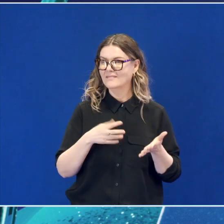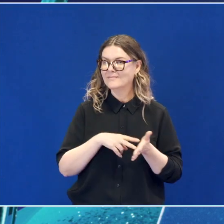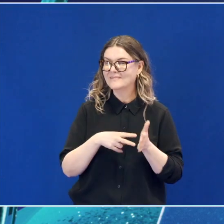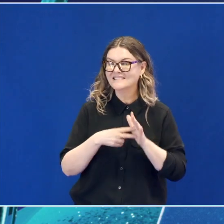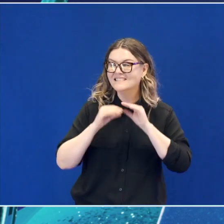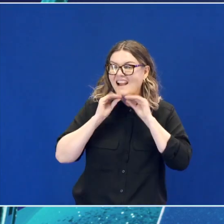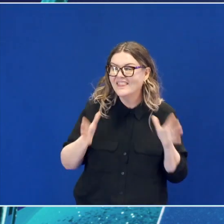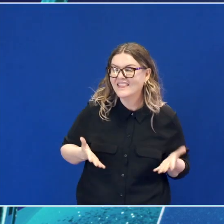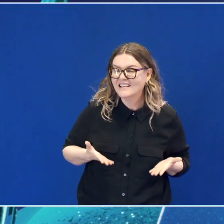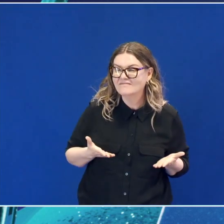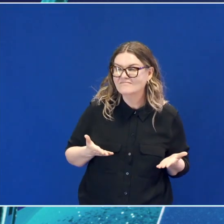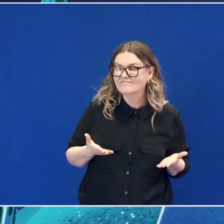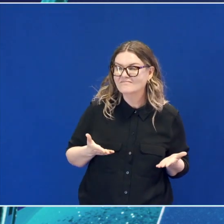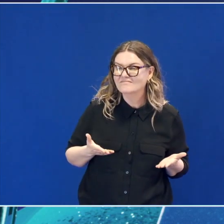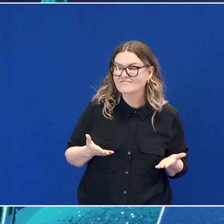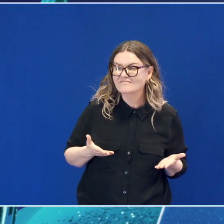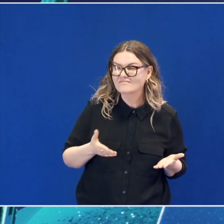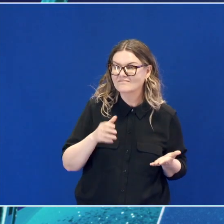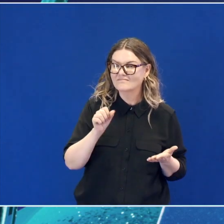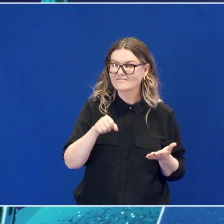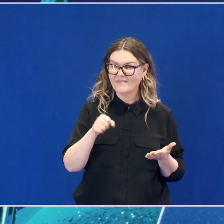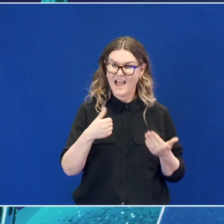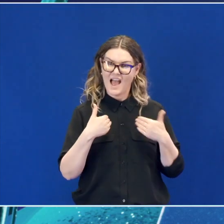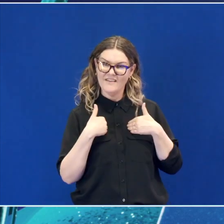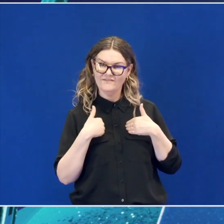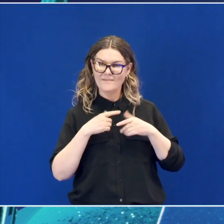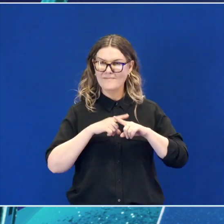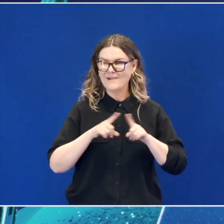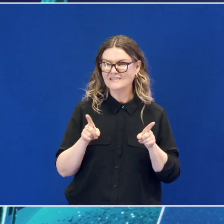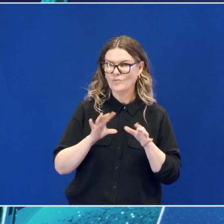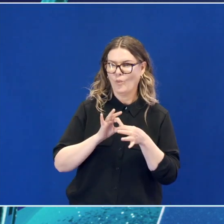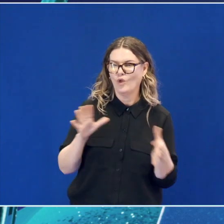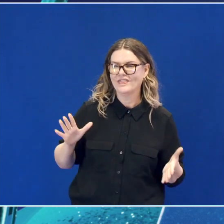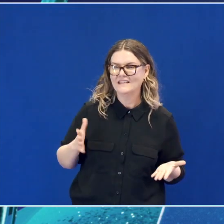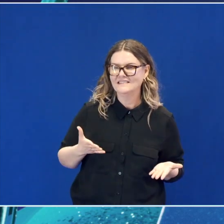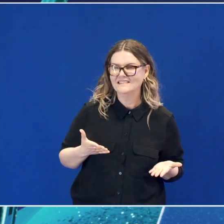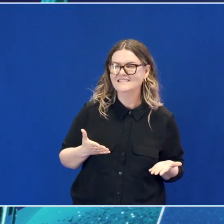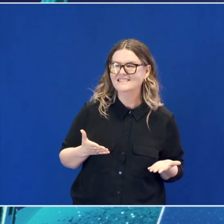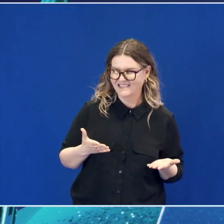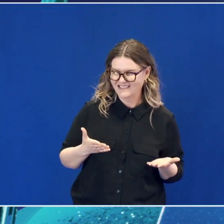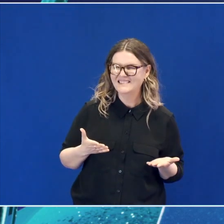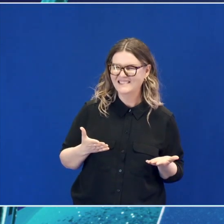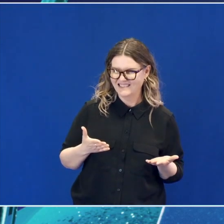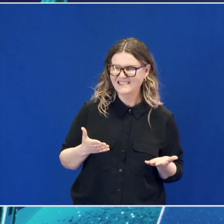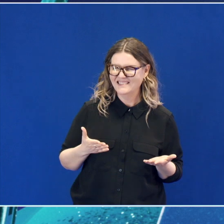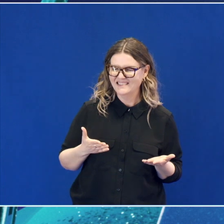And so yeah, just seeing like what are we even evaluating? What's missing?